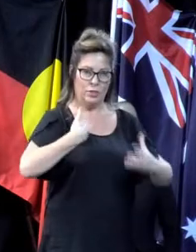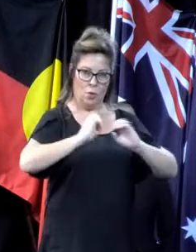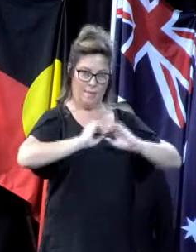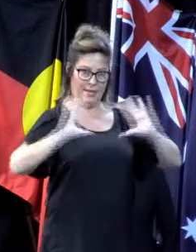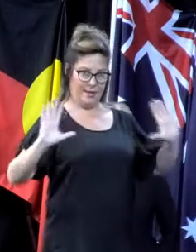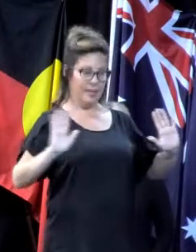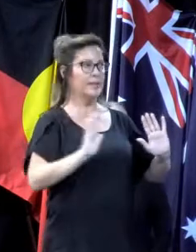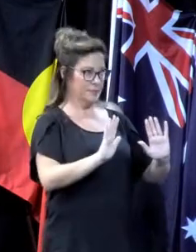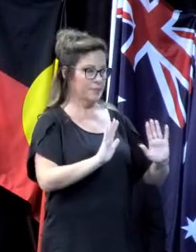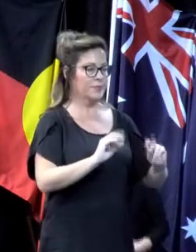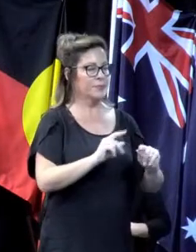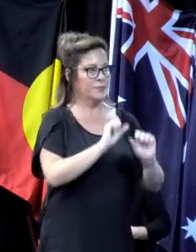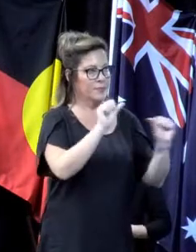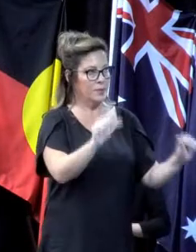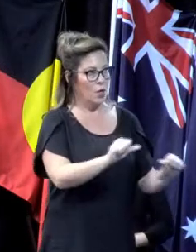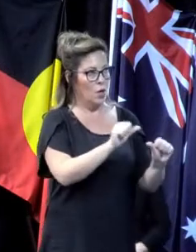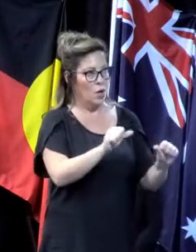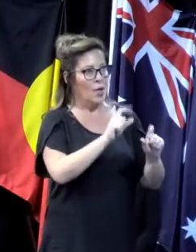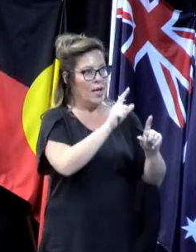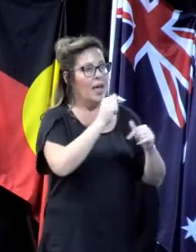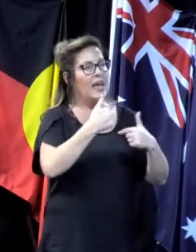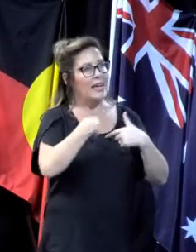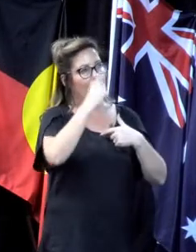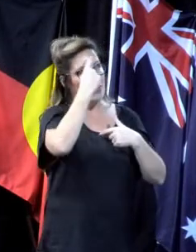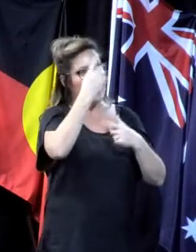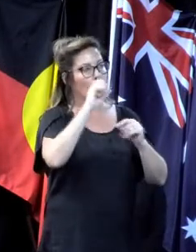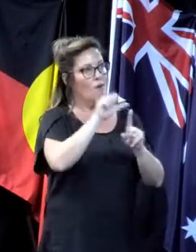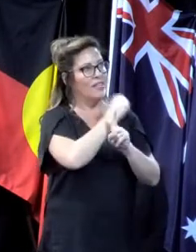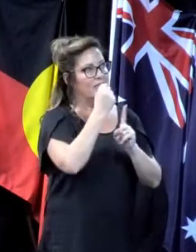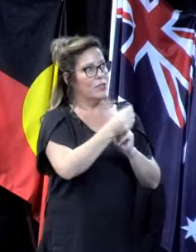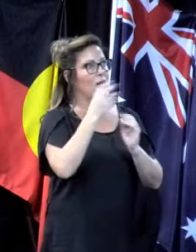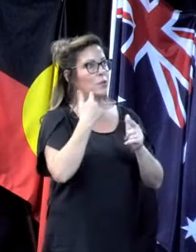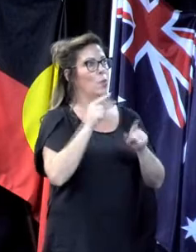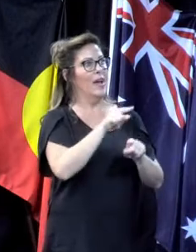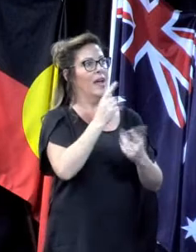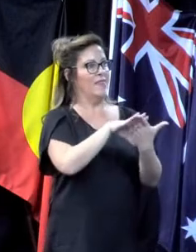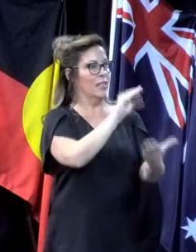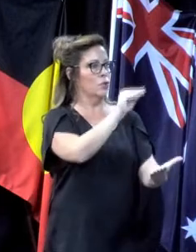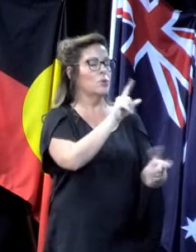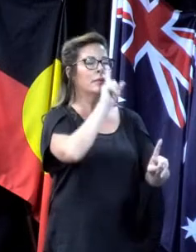Yeah, what I'm asking is can you think of any circumstance or an example of where a student's not able to be accomodated in mainstream?